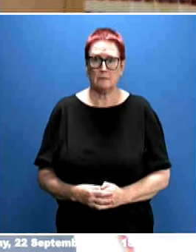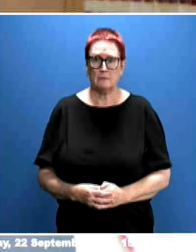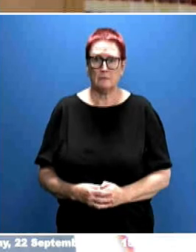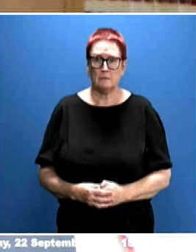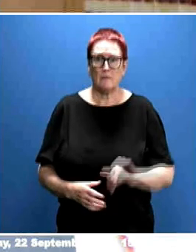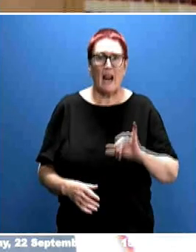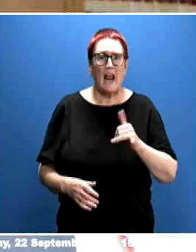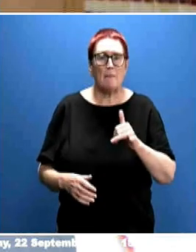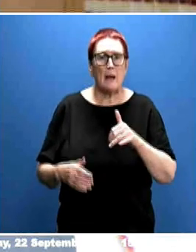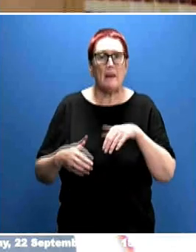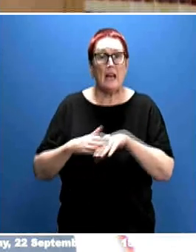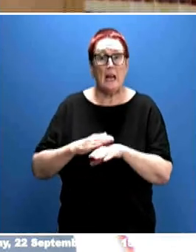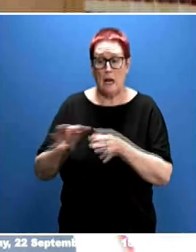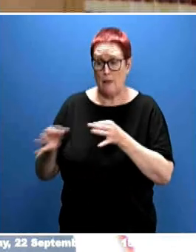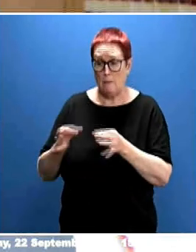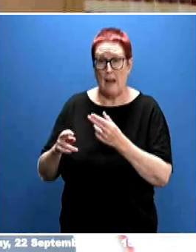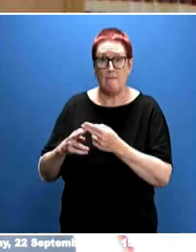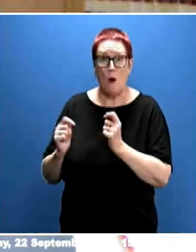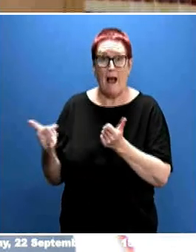plan that's written that would go with the child.